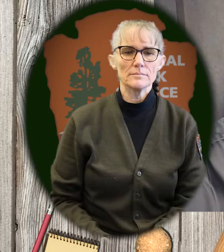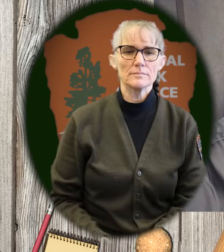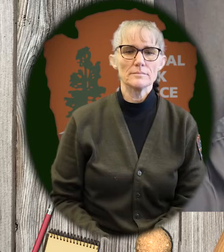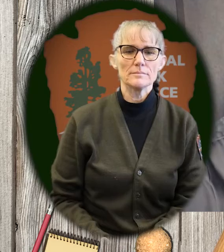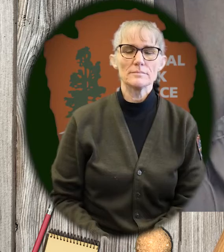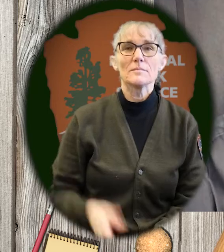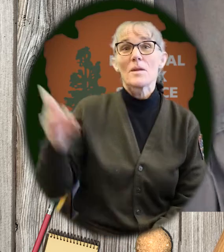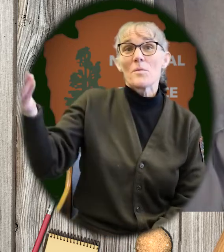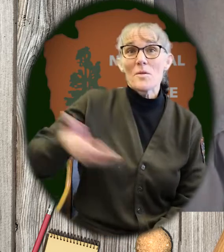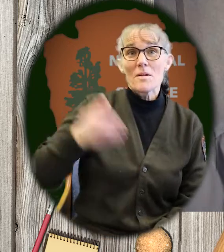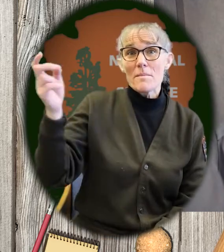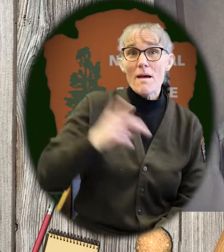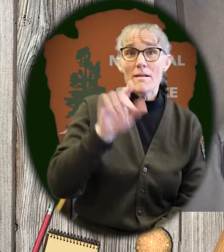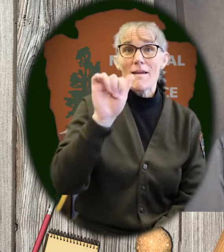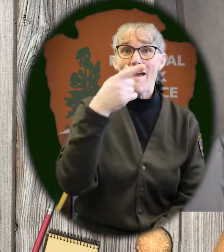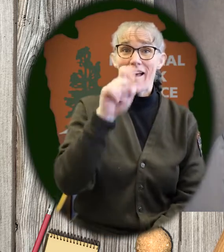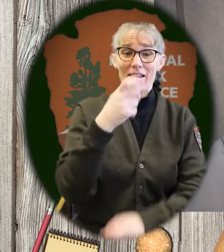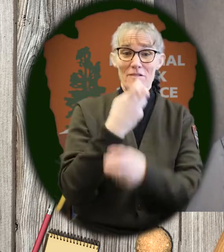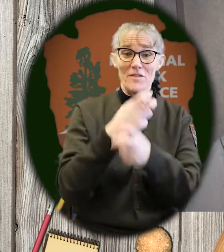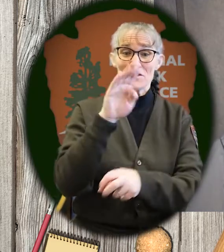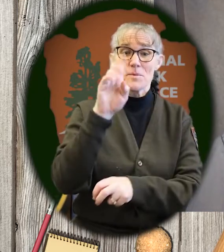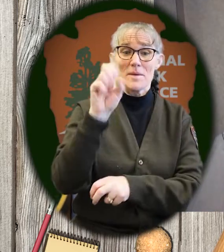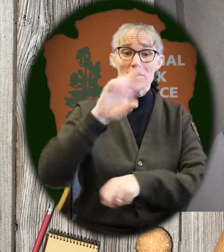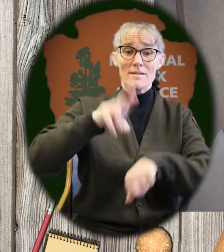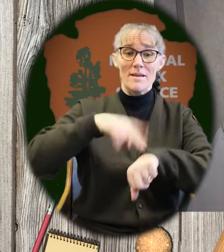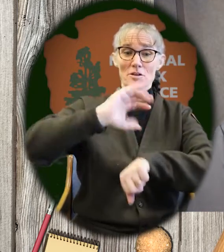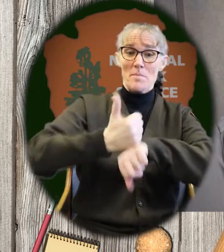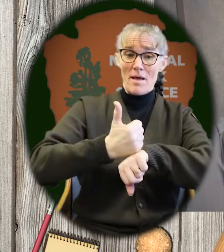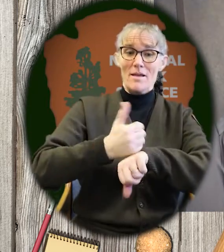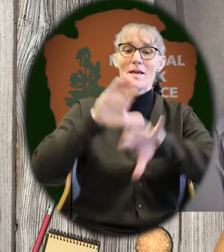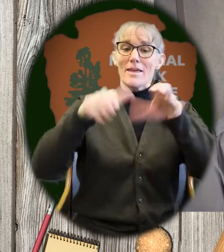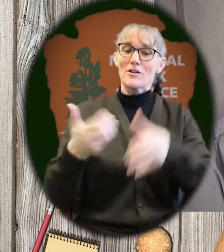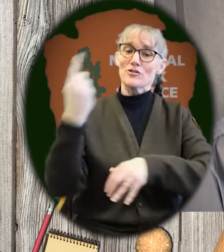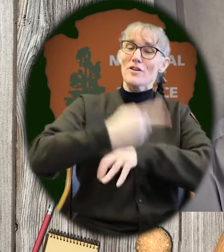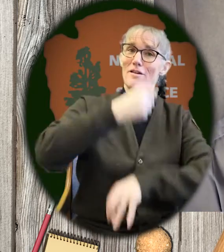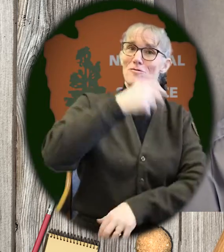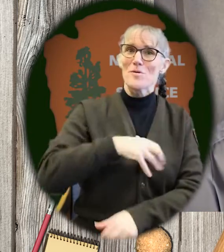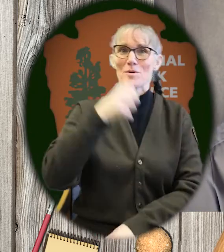Welcome back to Agate Fossil Beds National Monument on International Day of Women and Girls in Science.